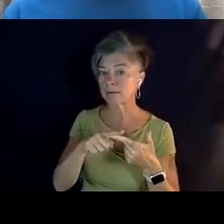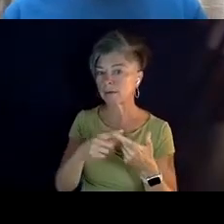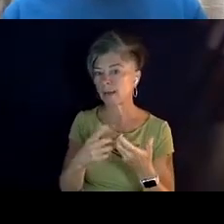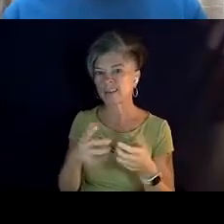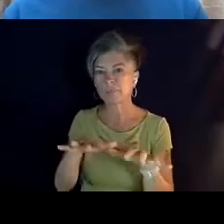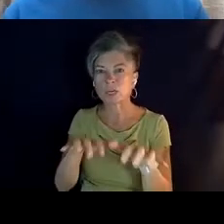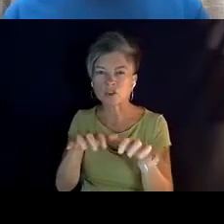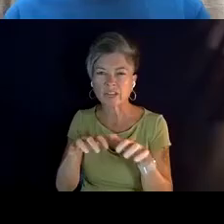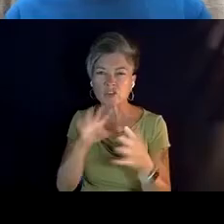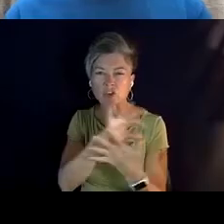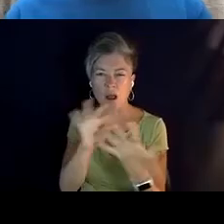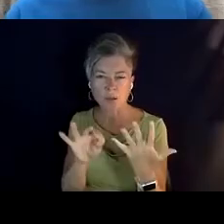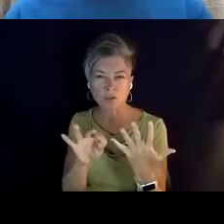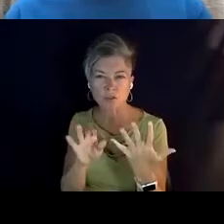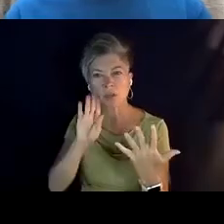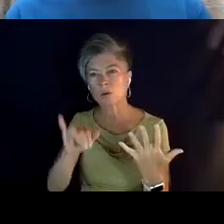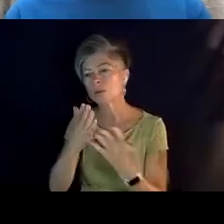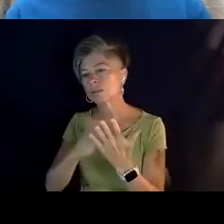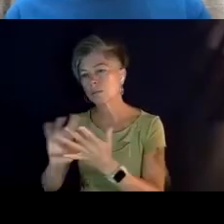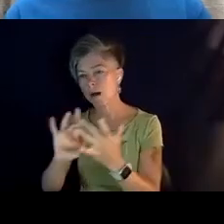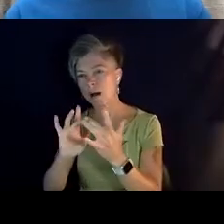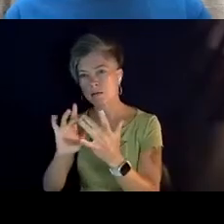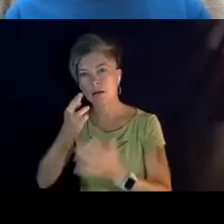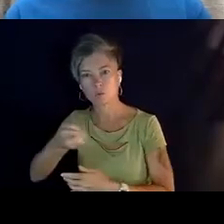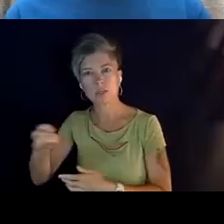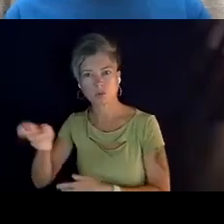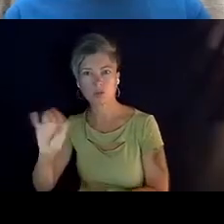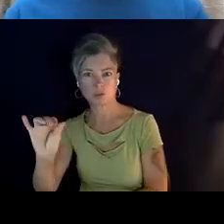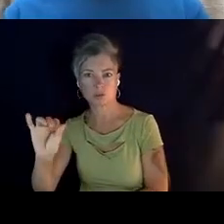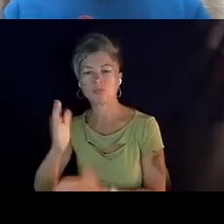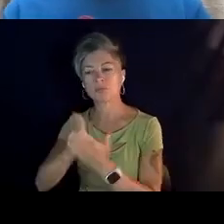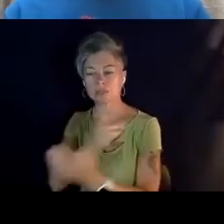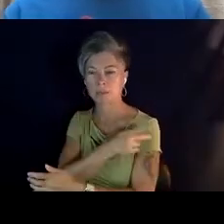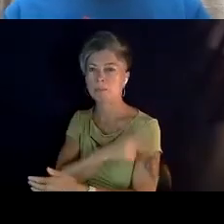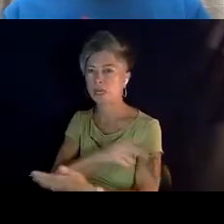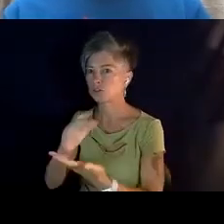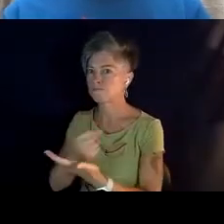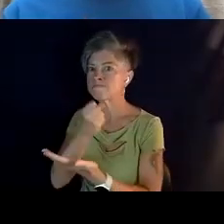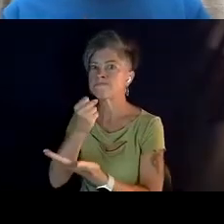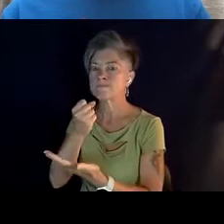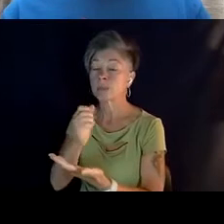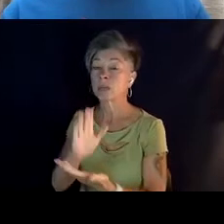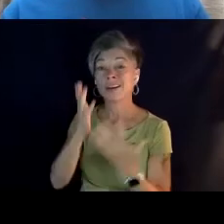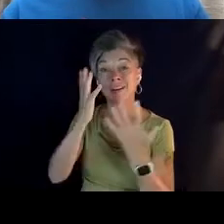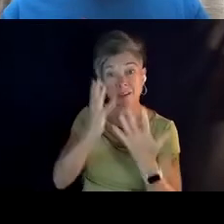I know that there are some online resources that some of my patients have utilized. Unfortunately can be very cost-prohibitive,